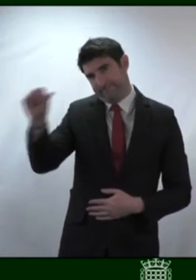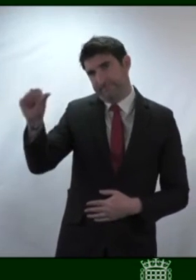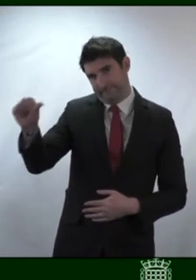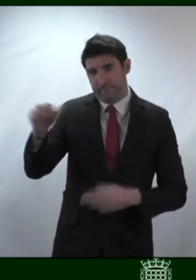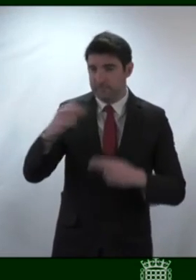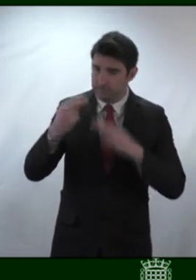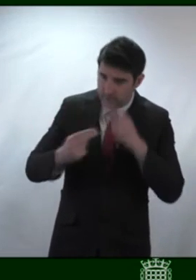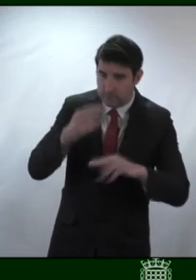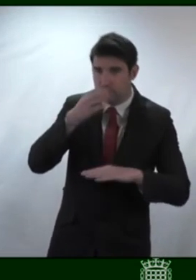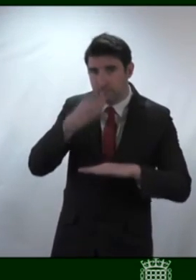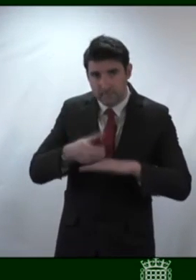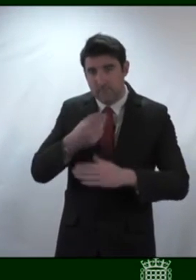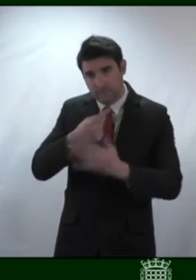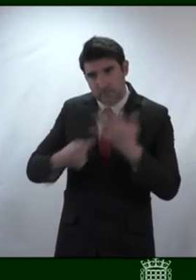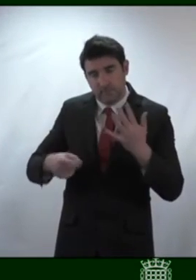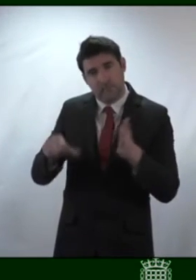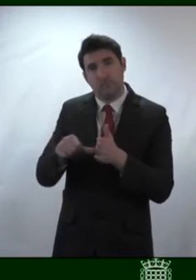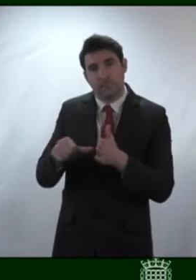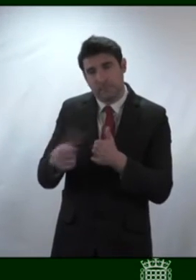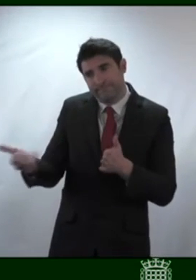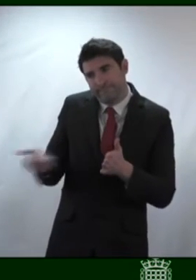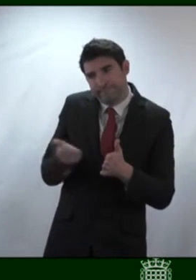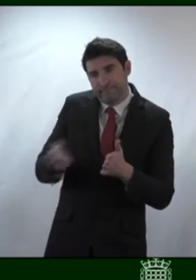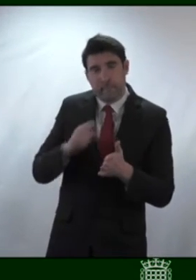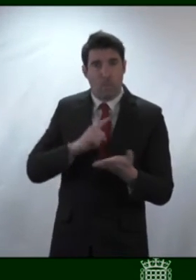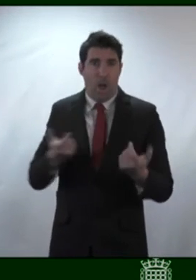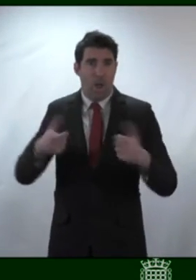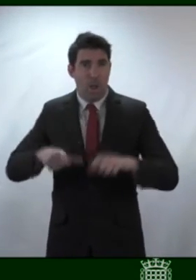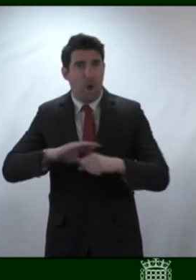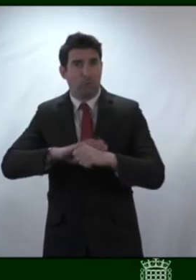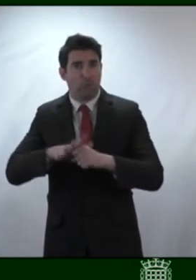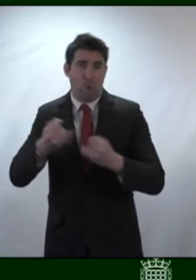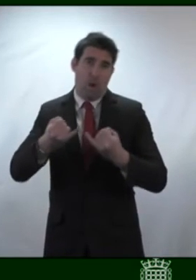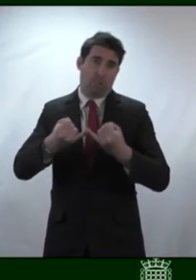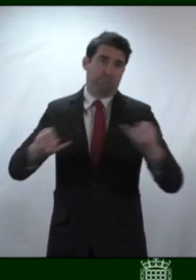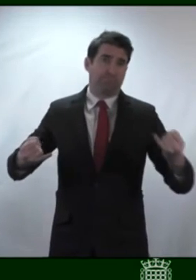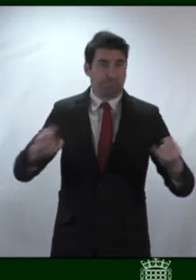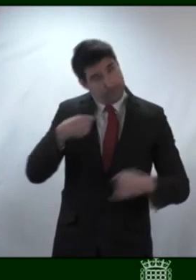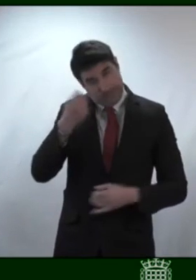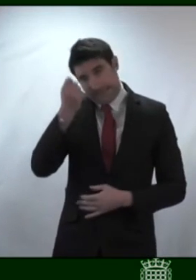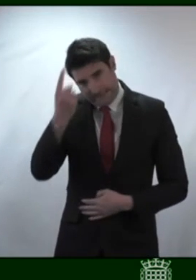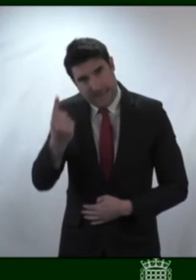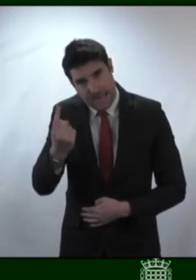committed to doing everything we can. She knows about the £3,000 grant, the additional £2,100,